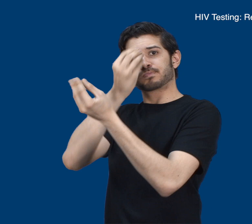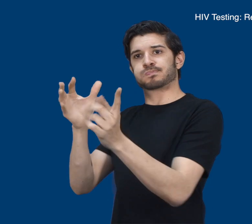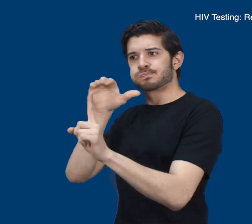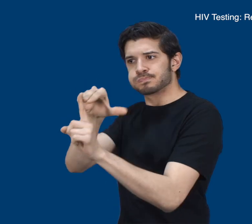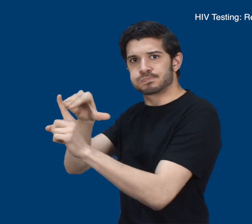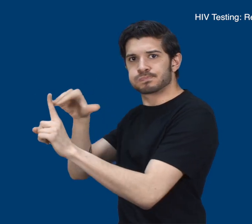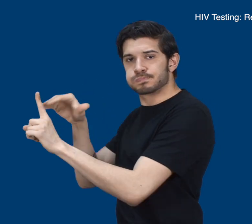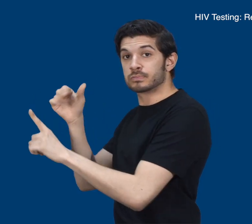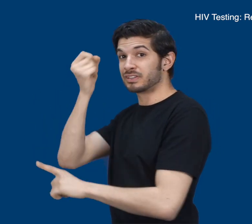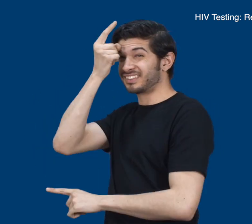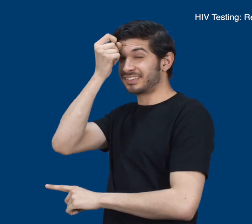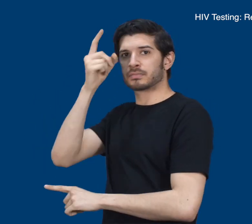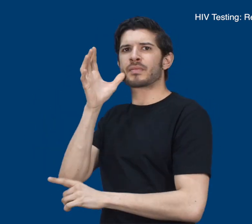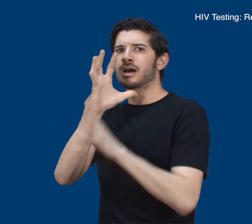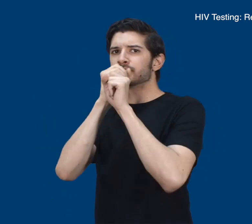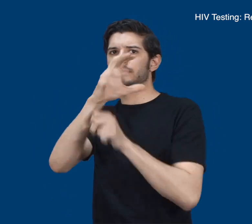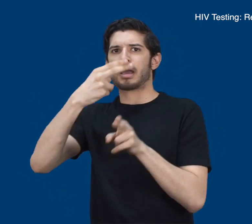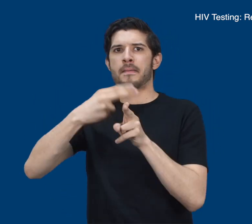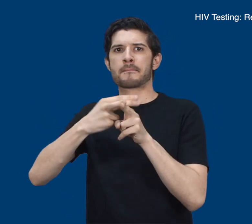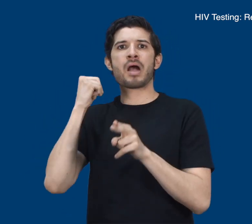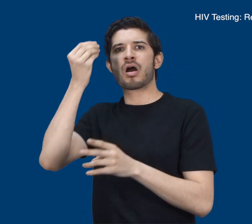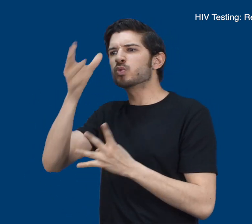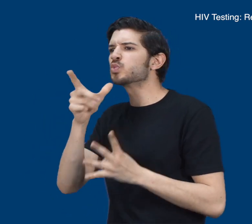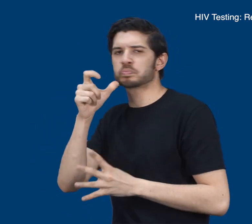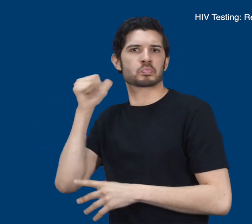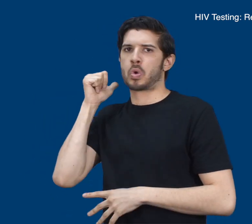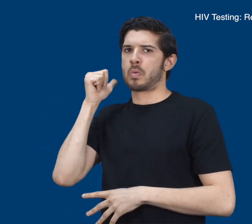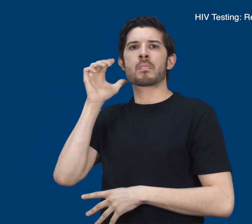so they can inform these people. The Department of Health will not tell them your name,